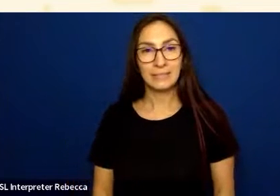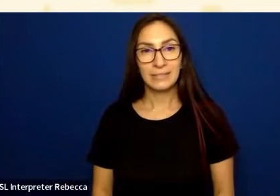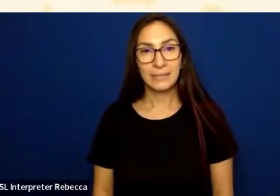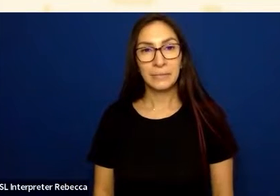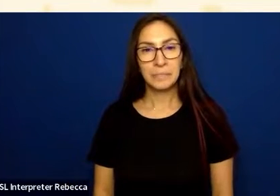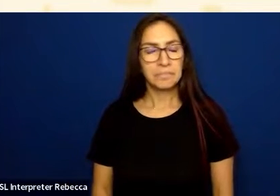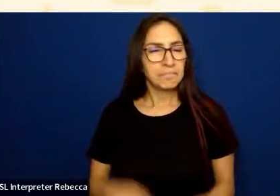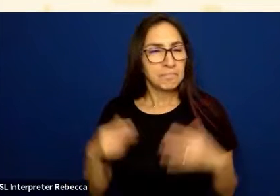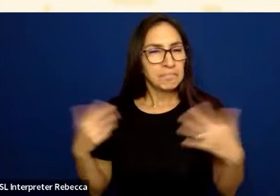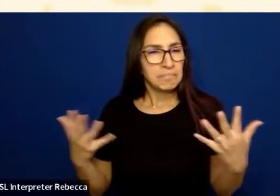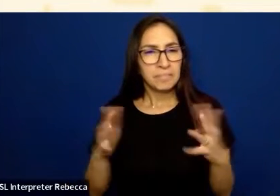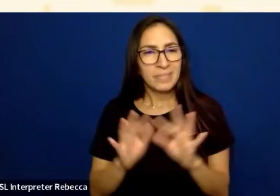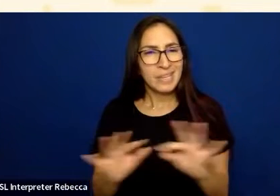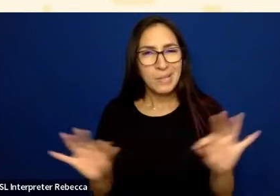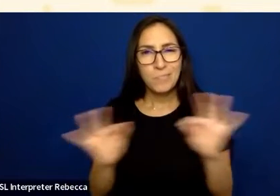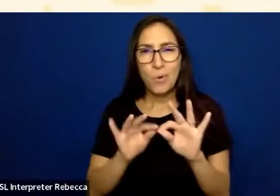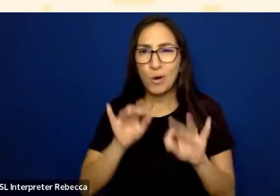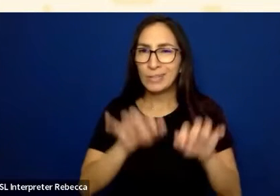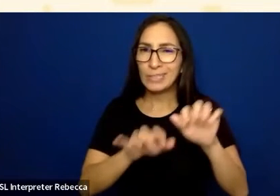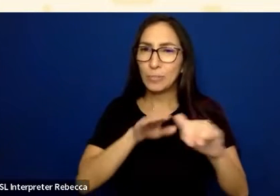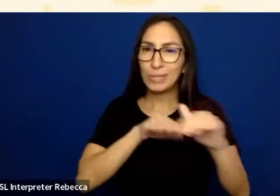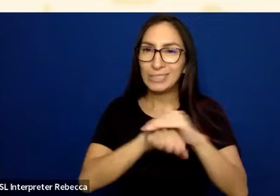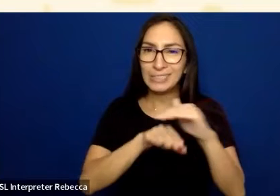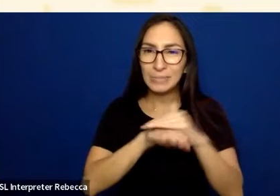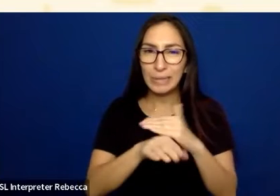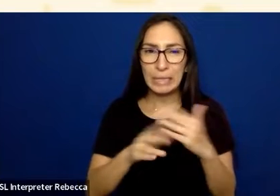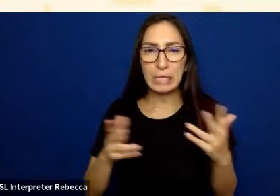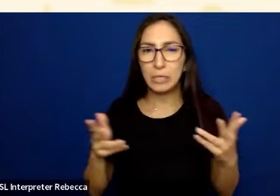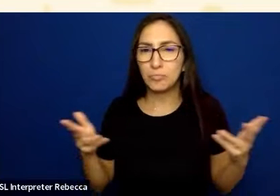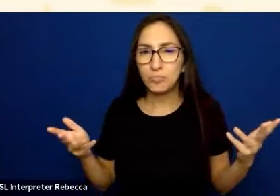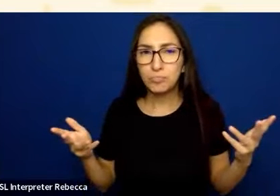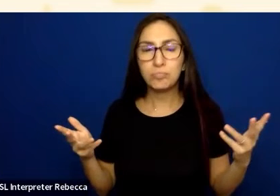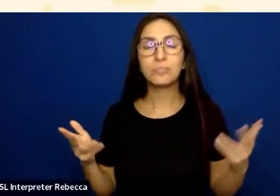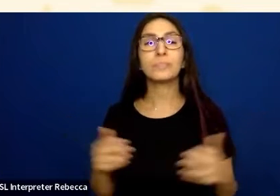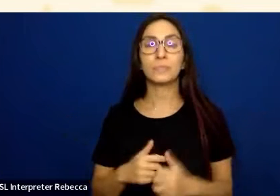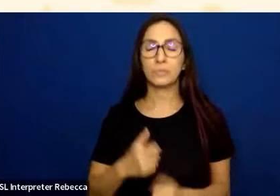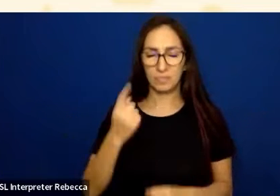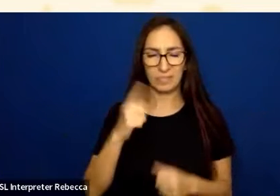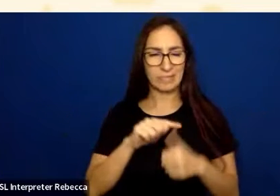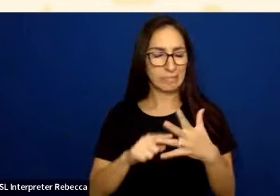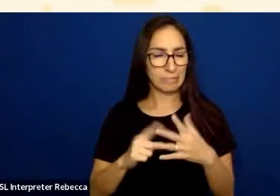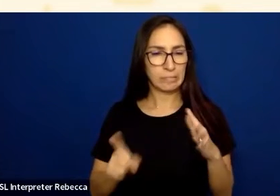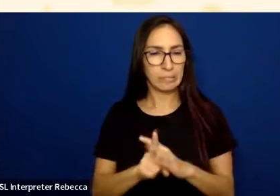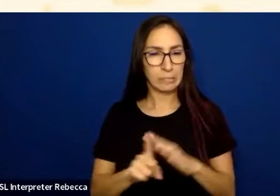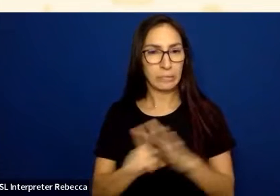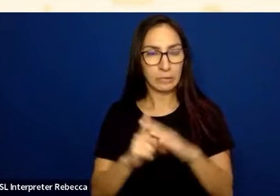of keyboard accessibility? in brief. Understand the challenges that people who use a keyboard will face